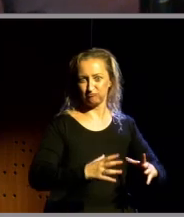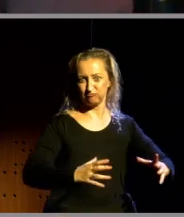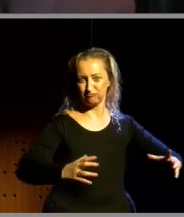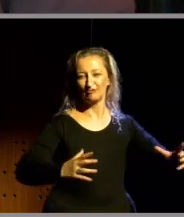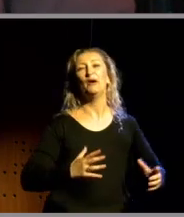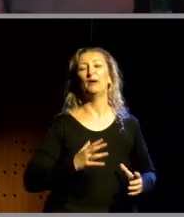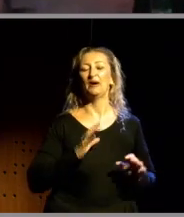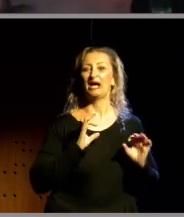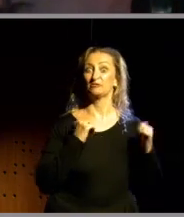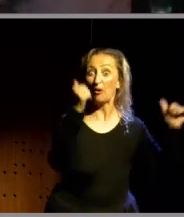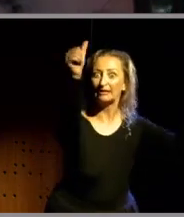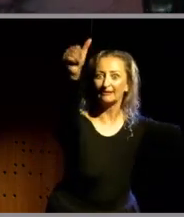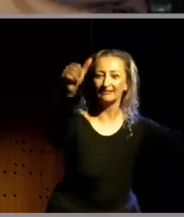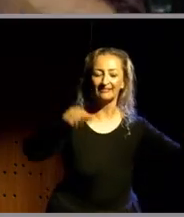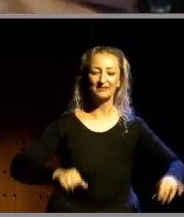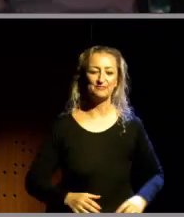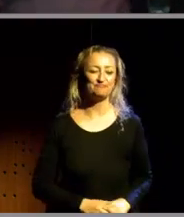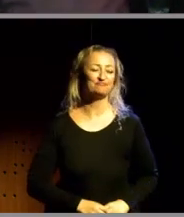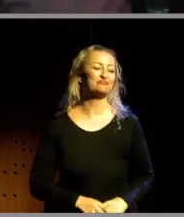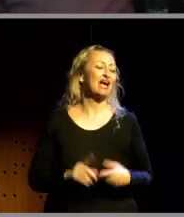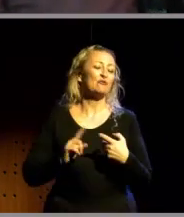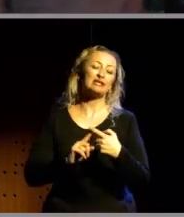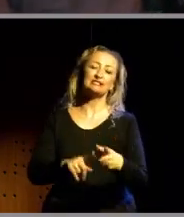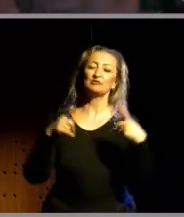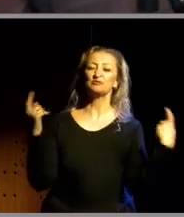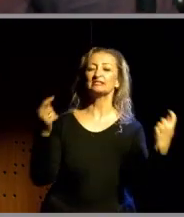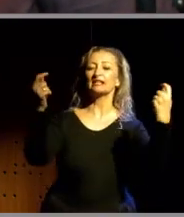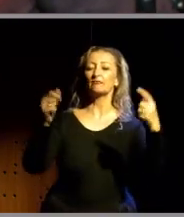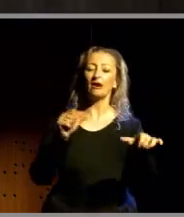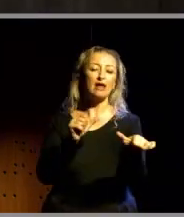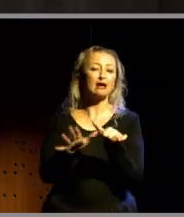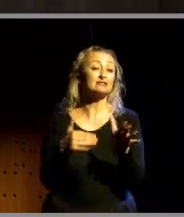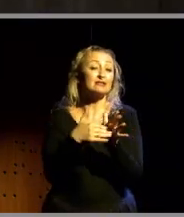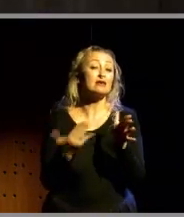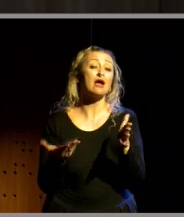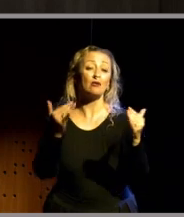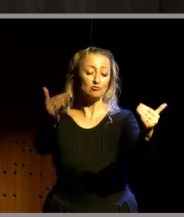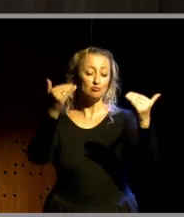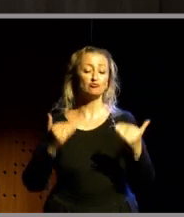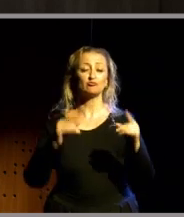celebrate tonight the excellence, we now turn our attention to the Dreaming Awards.